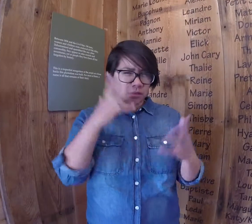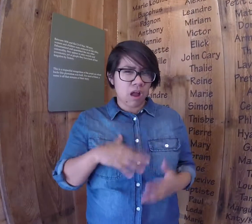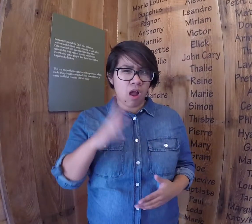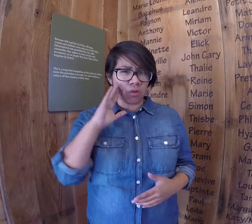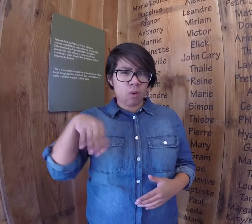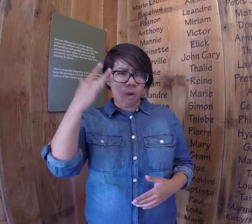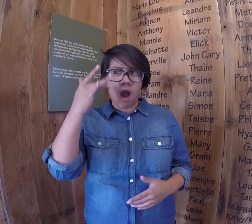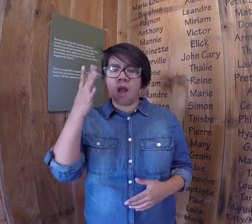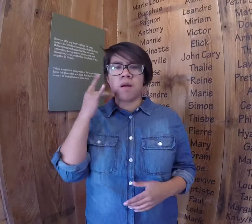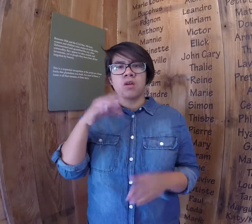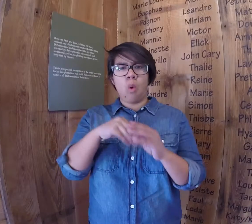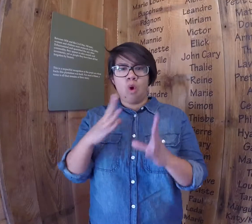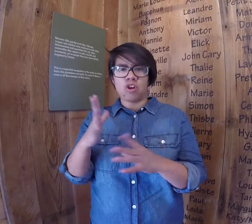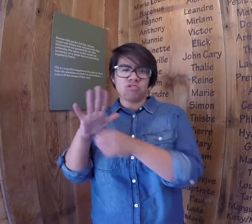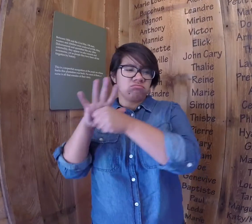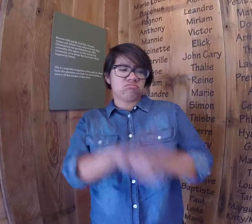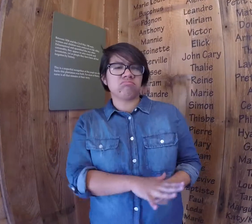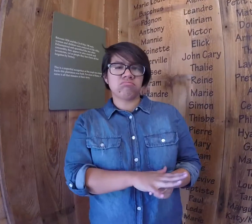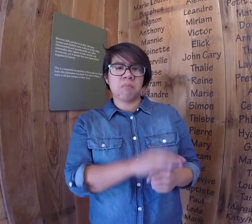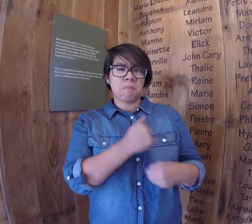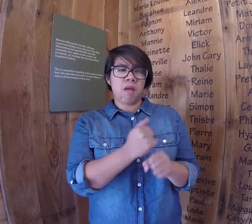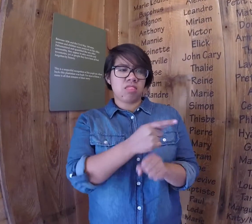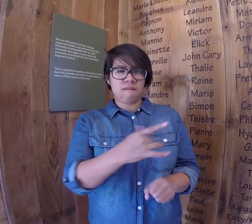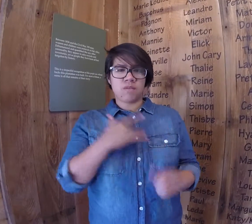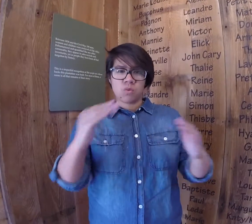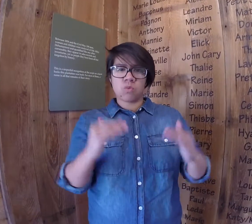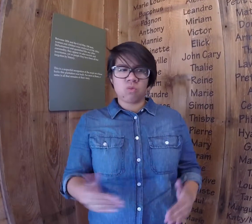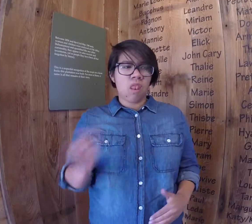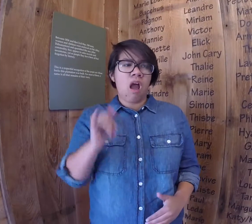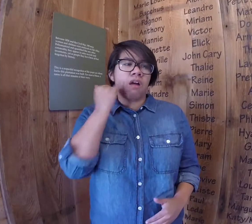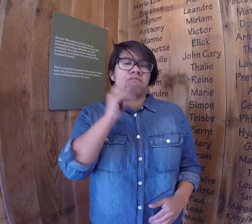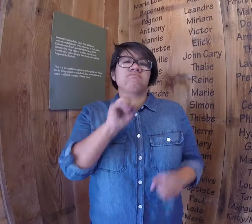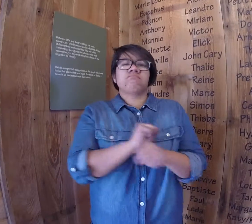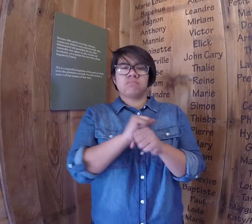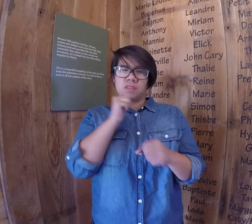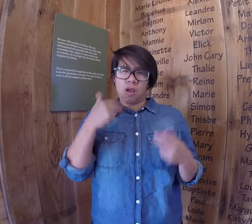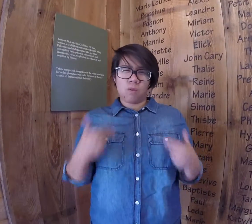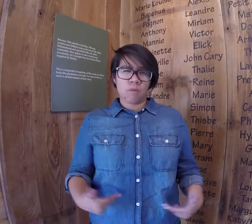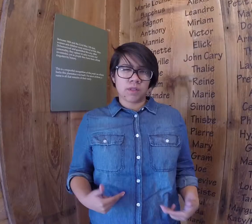but it's sad when the owners oppressed them making them feel less than humans like if they actually NOT humans